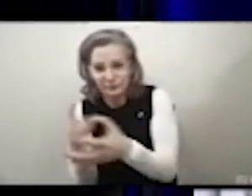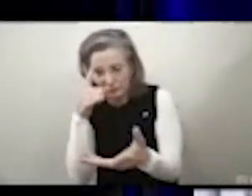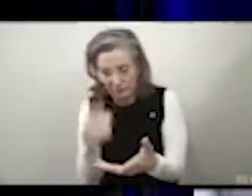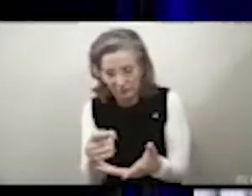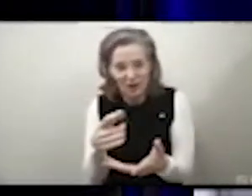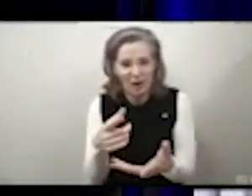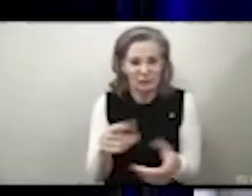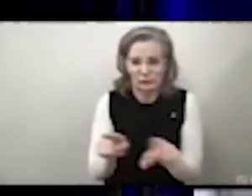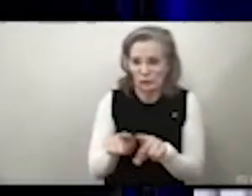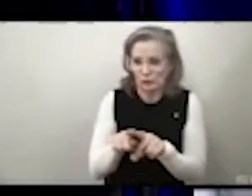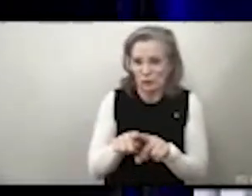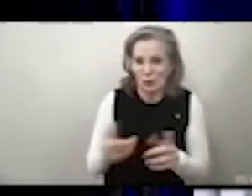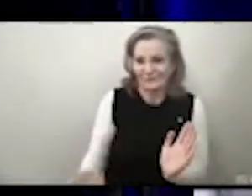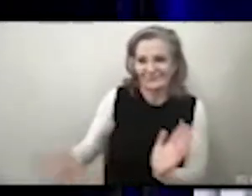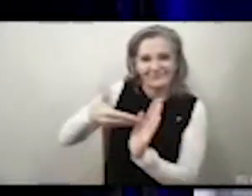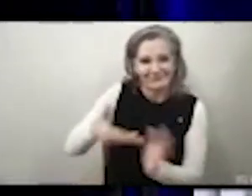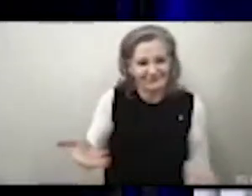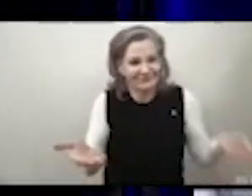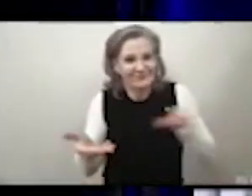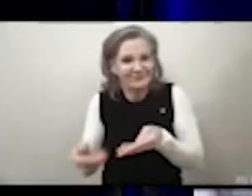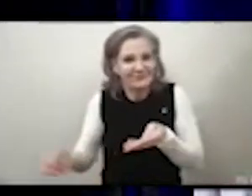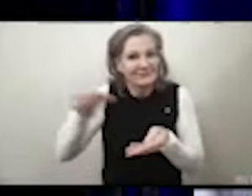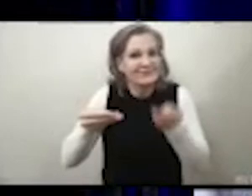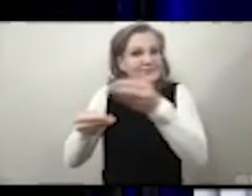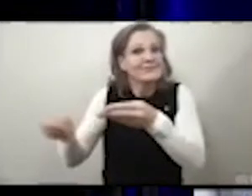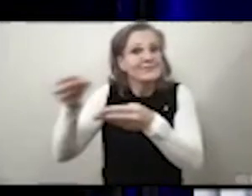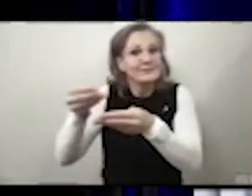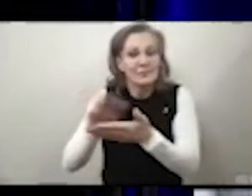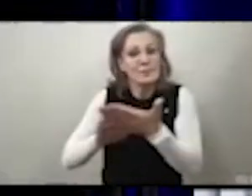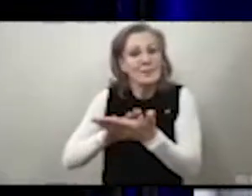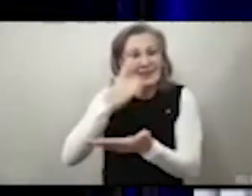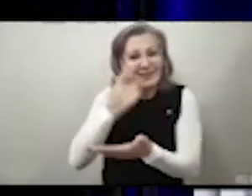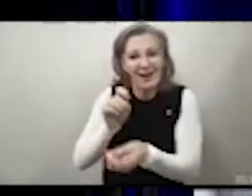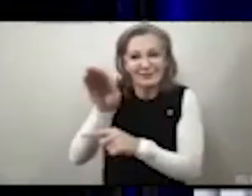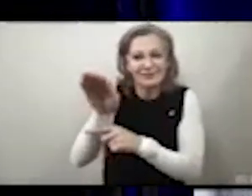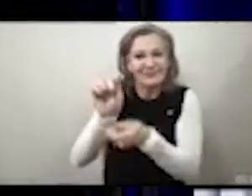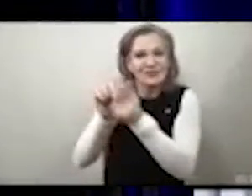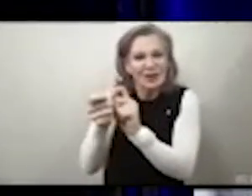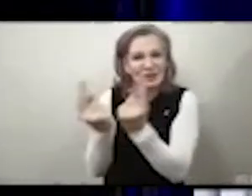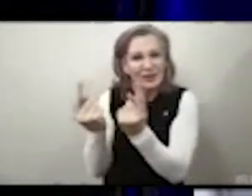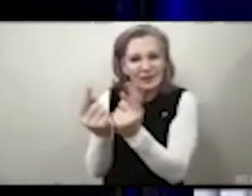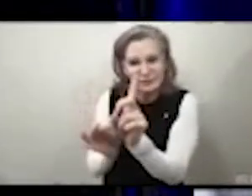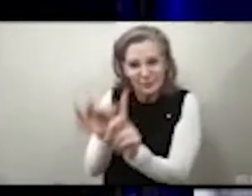should be able to change things for the better in the Scotland we want to see. Talking of government, I should say that